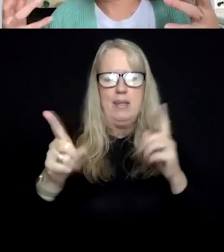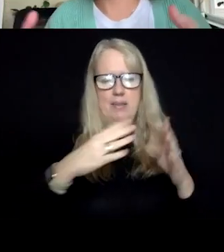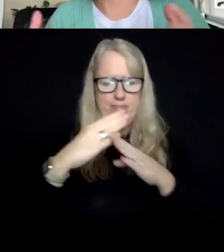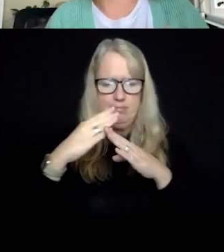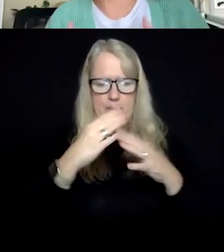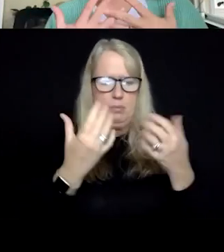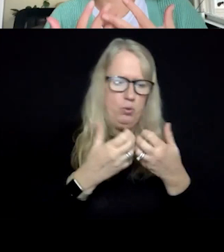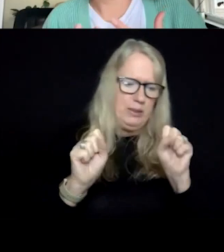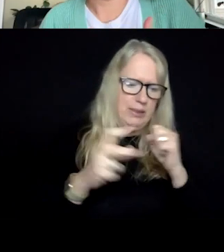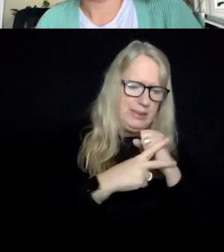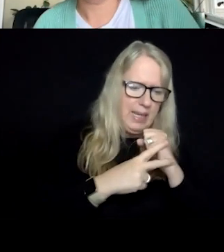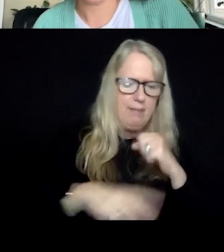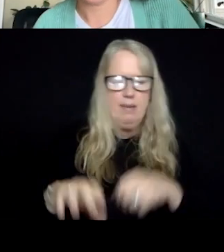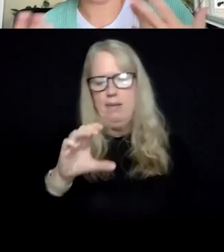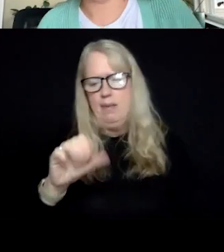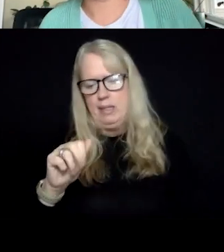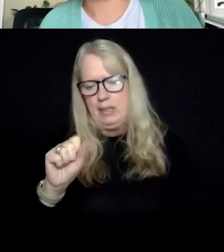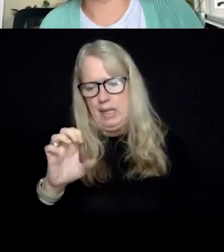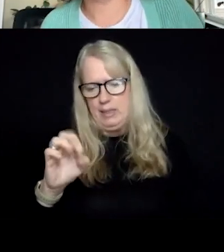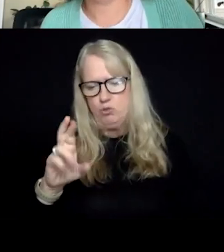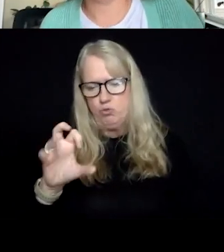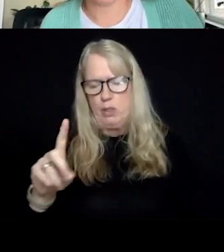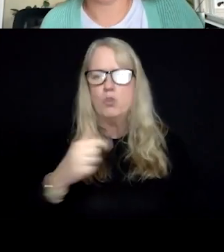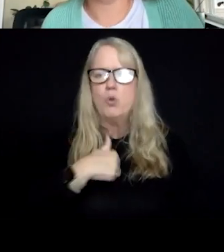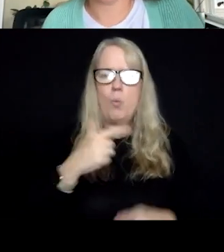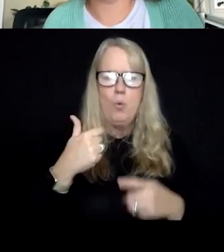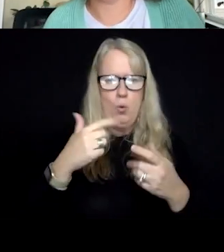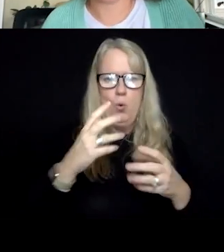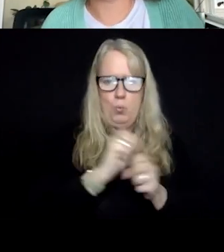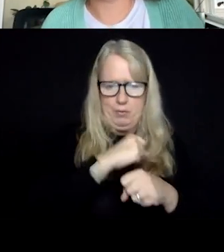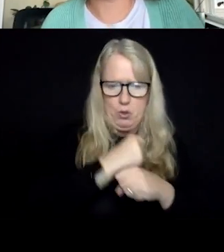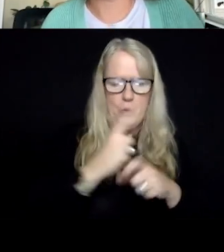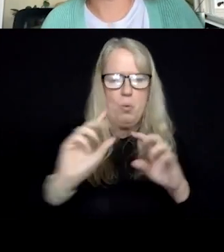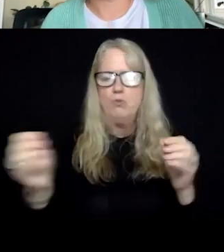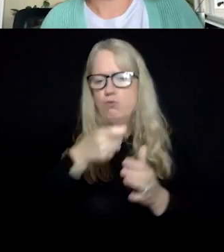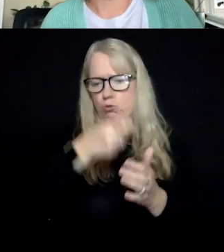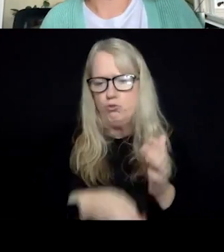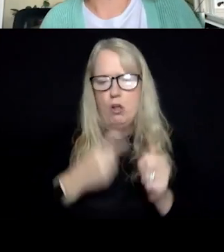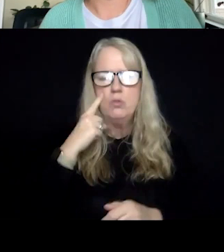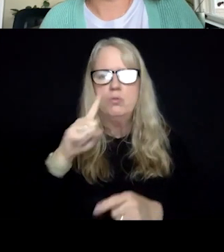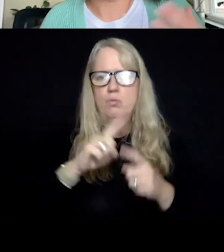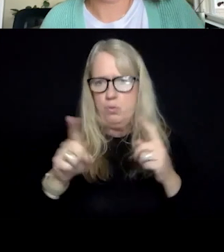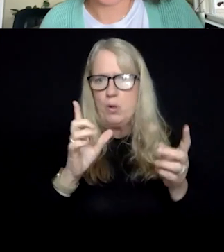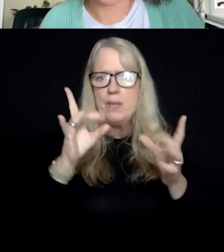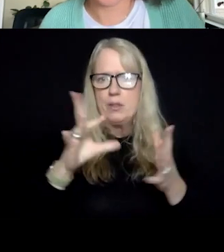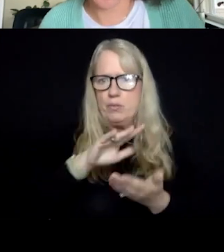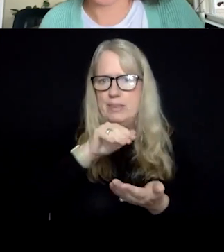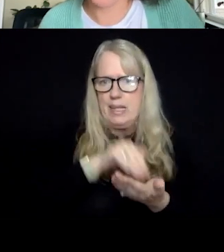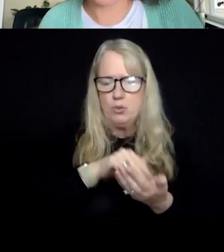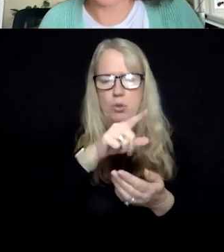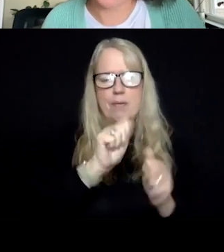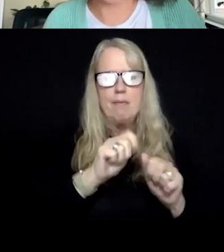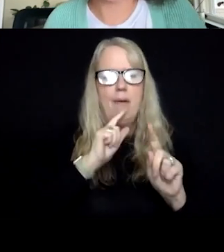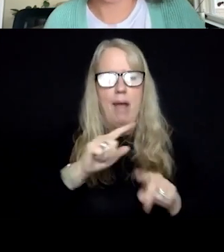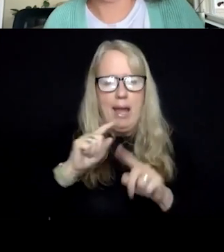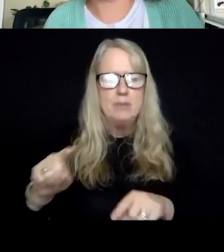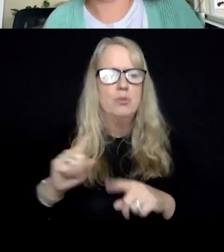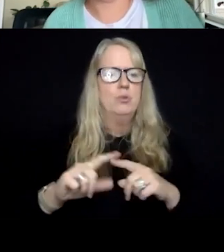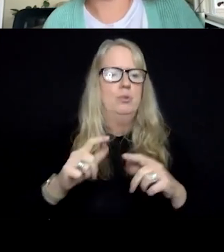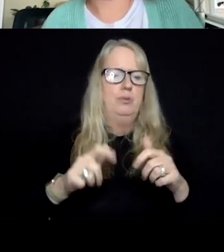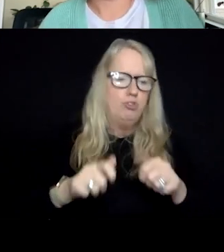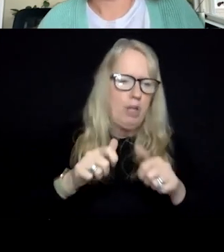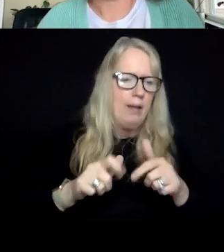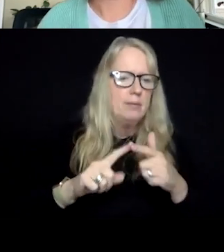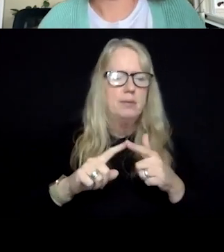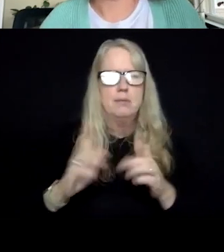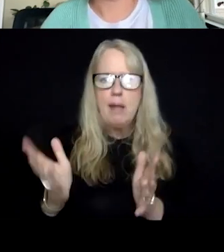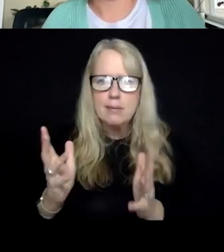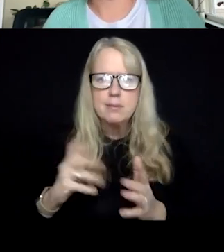RECORDS SO WE CREATED ONE TO ANSWER CALLS AND CHATS AND IT IS REALLY